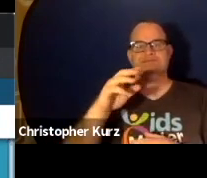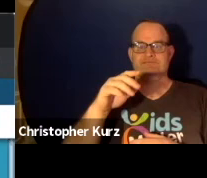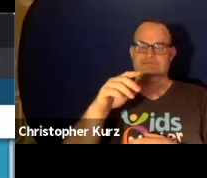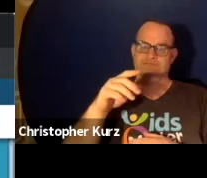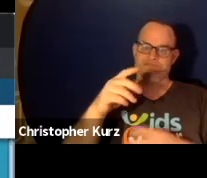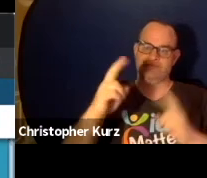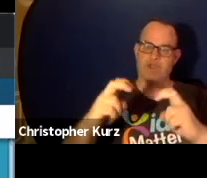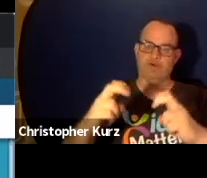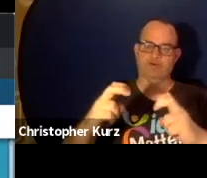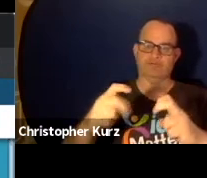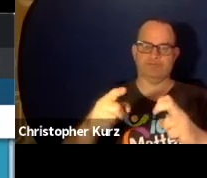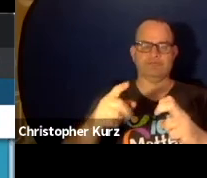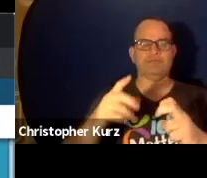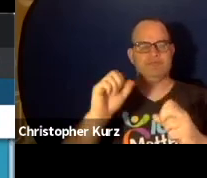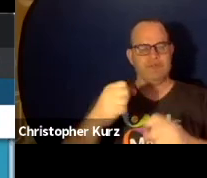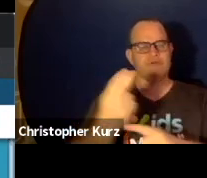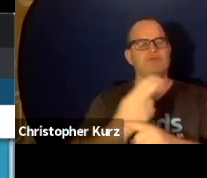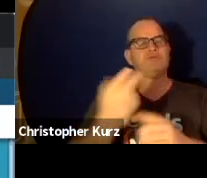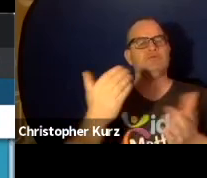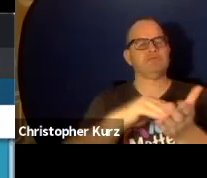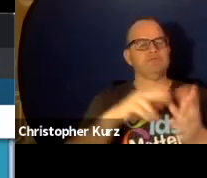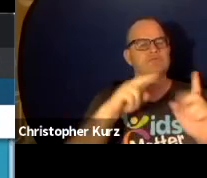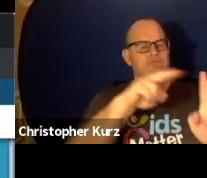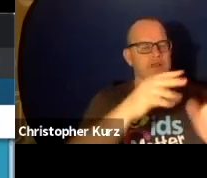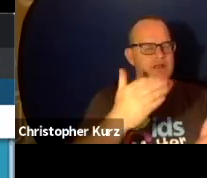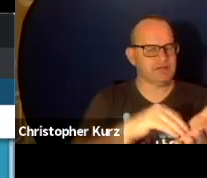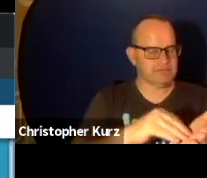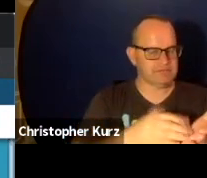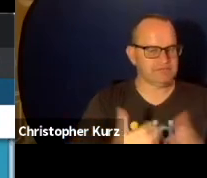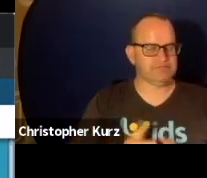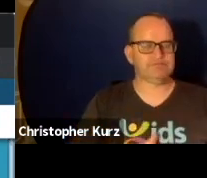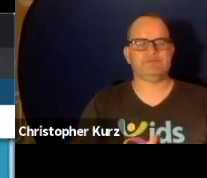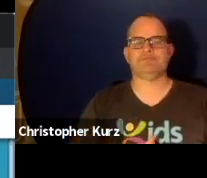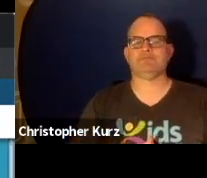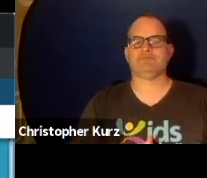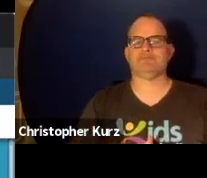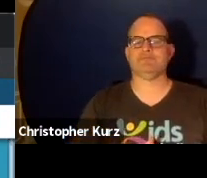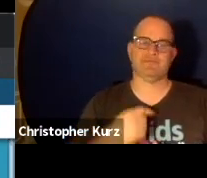We feel like the website is pretty straightforward as to how to use it,